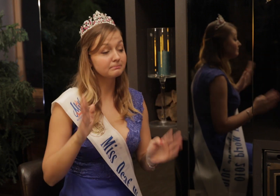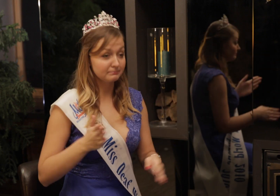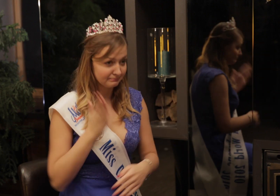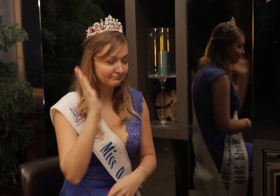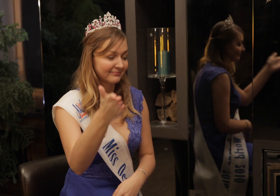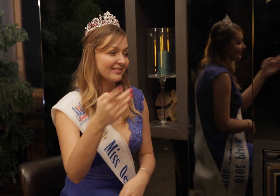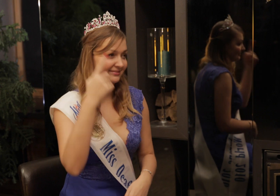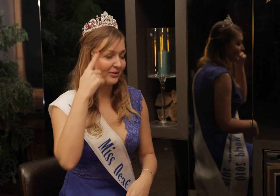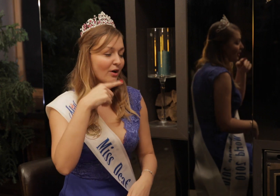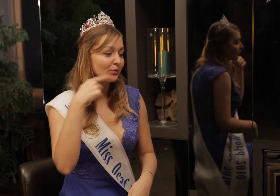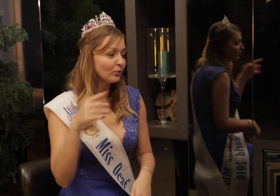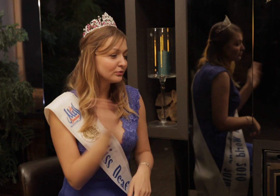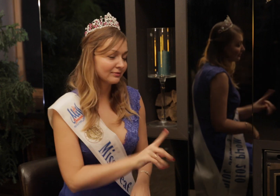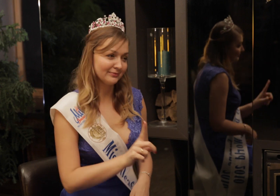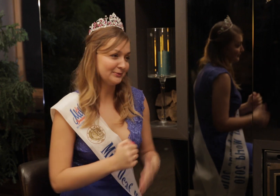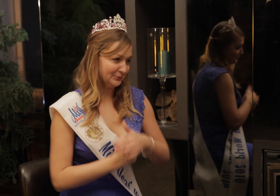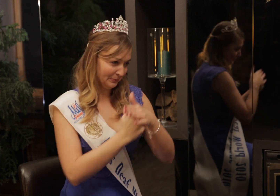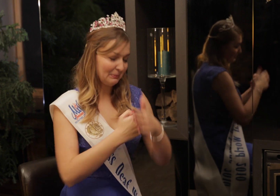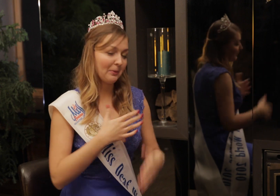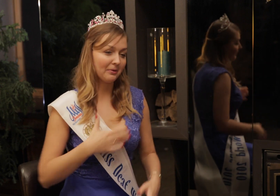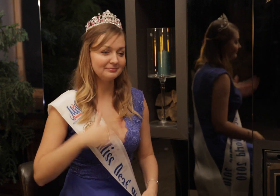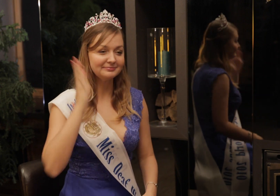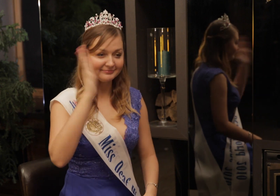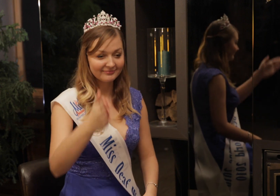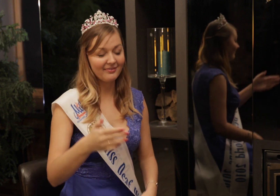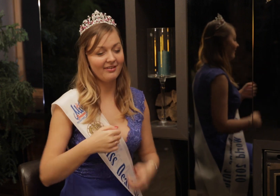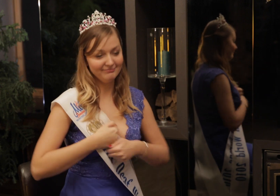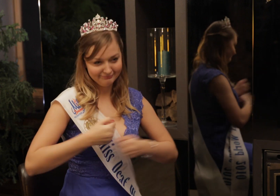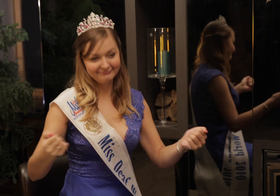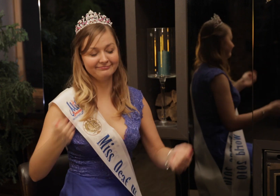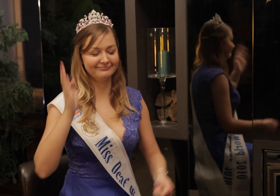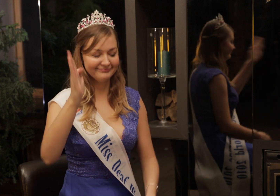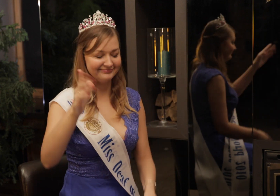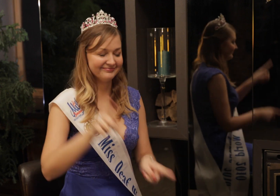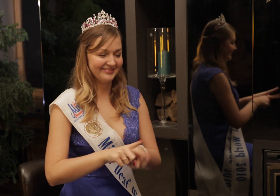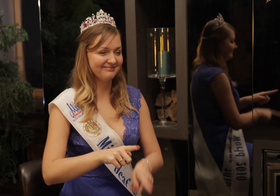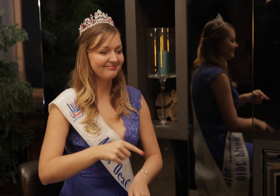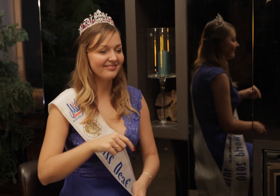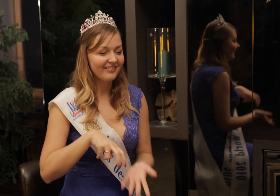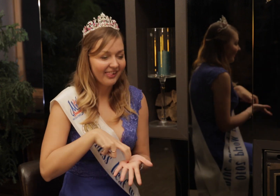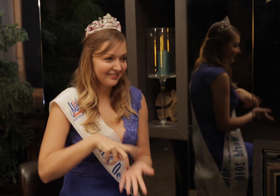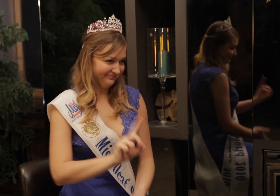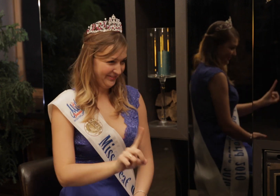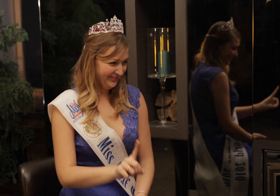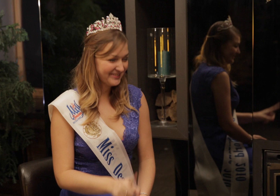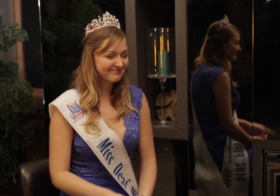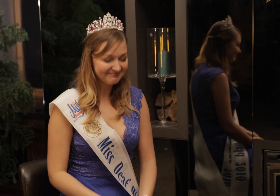I was nervous without the support of a Russian audience, but decided to try my best.